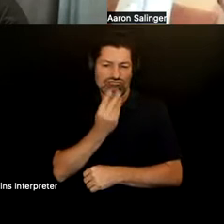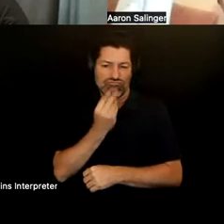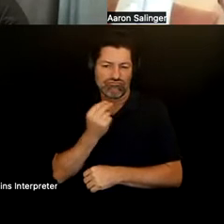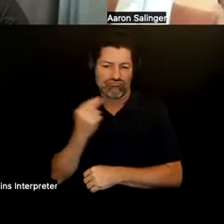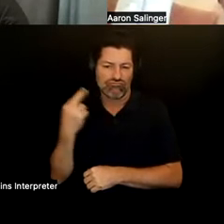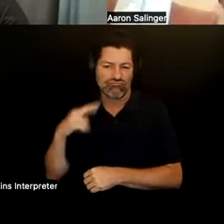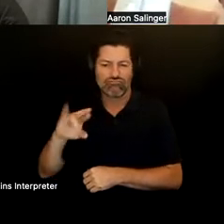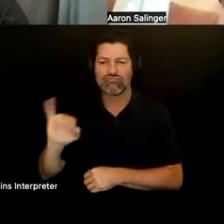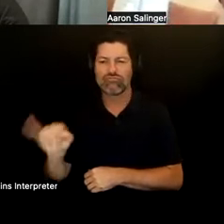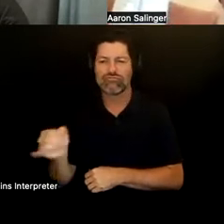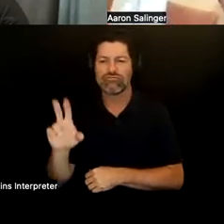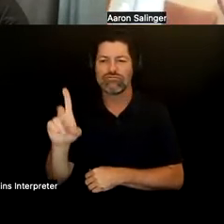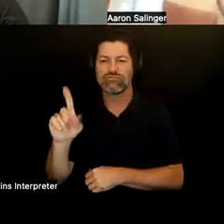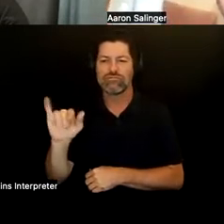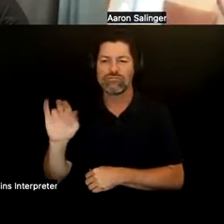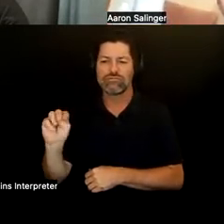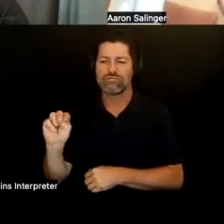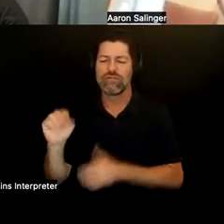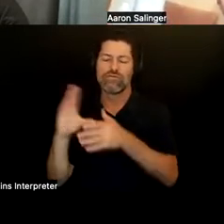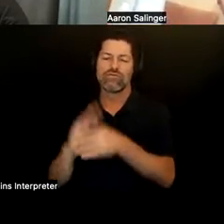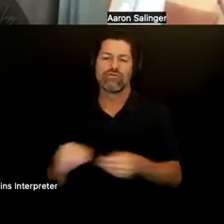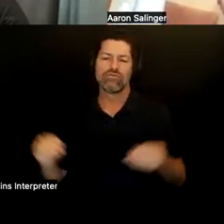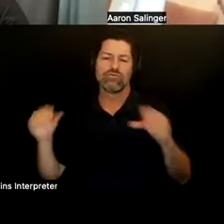that we tell around Passover is that they're deeply problematic.